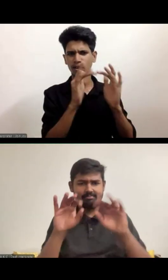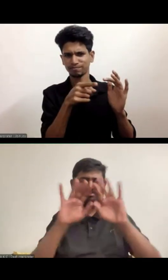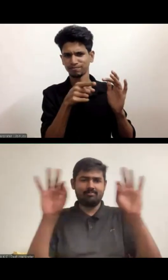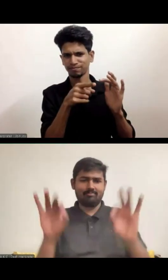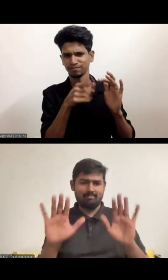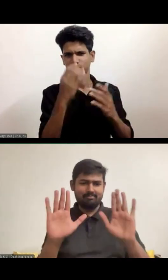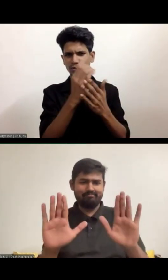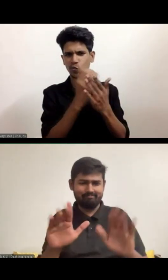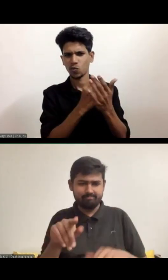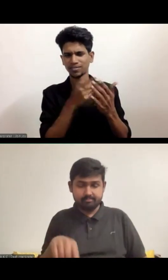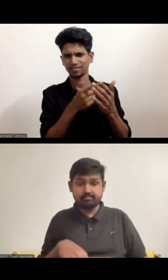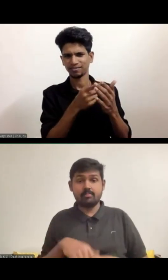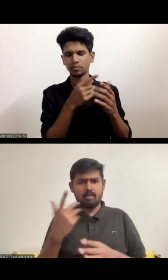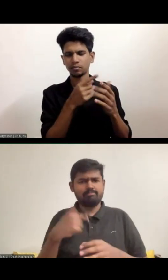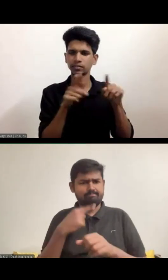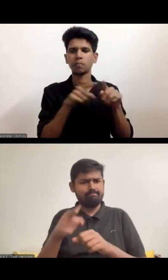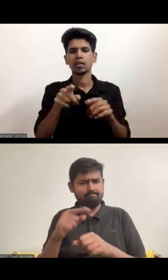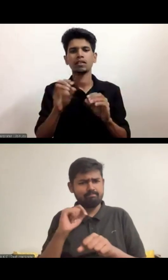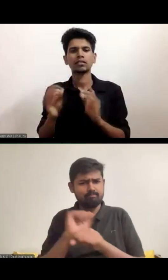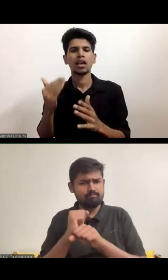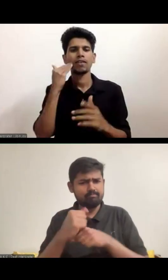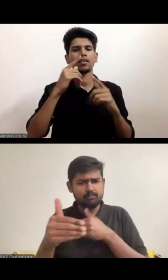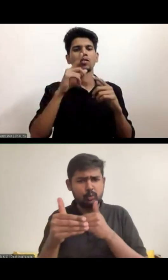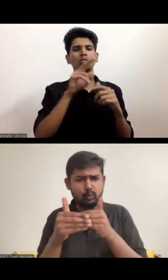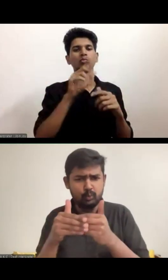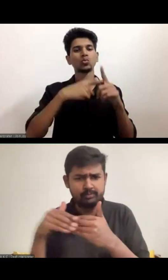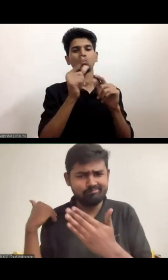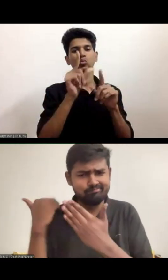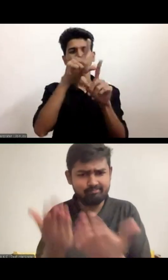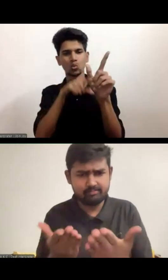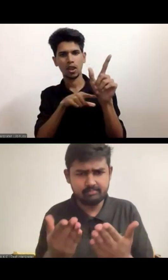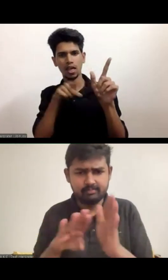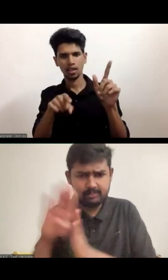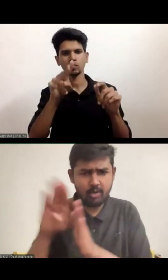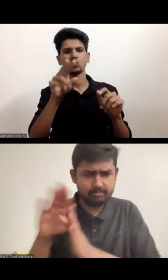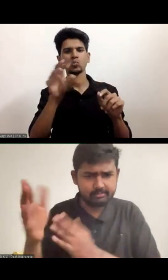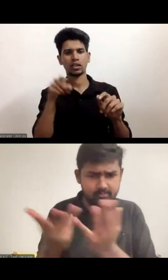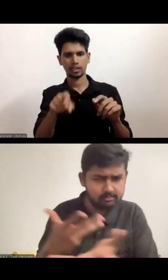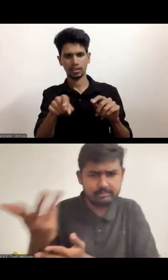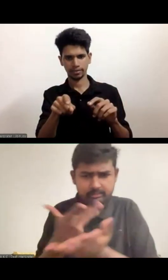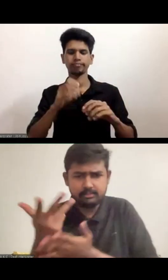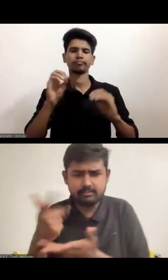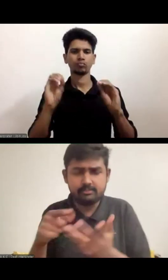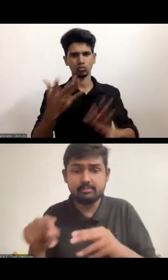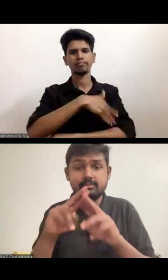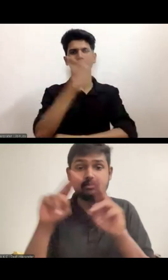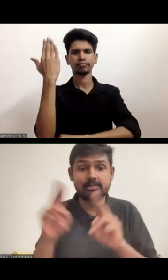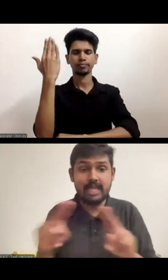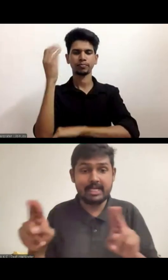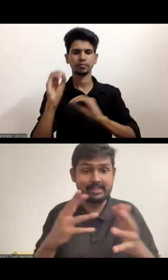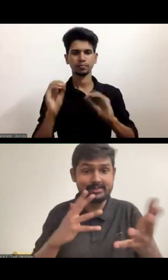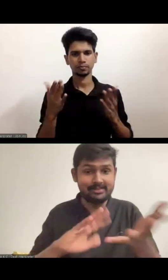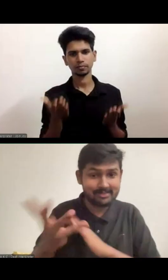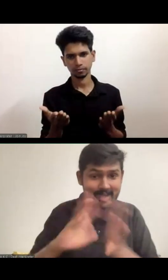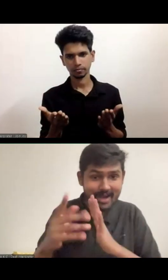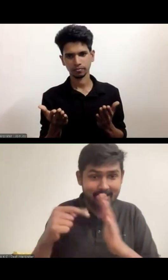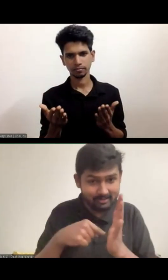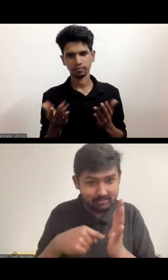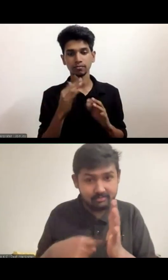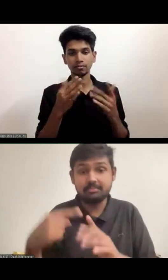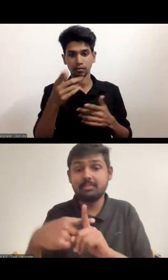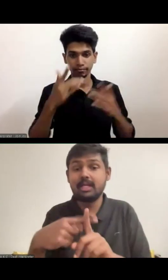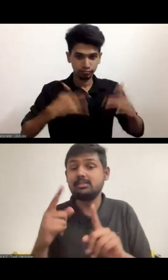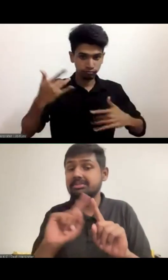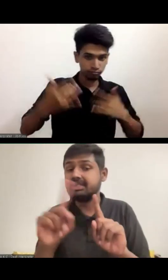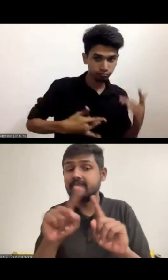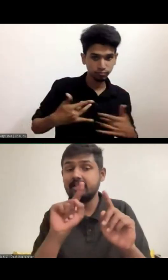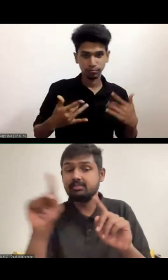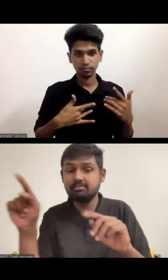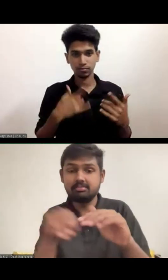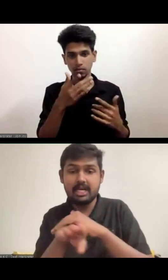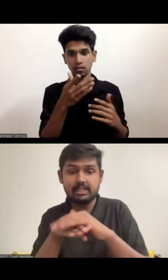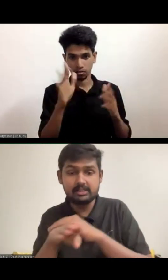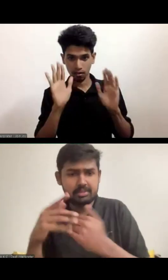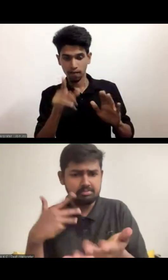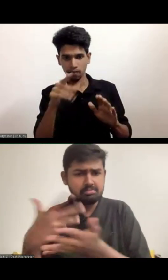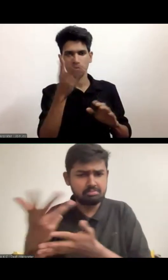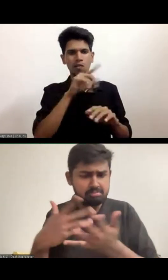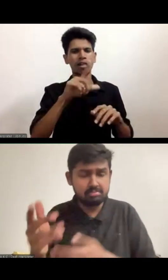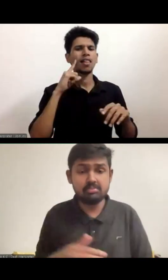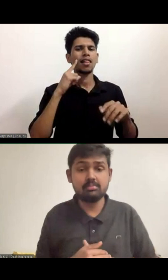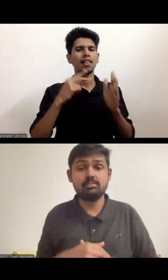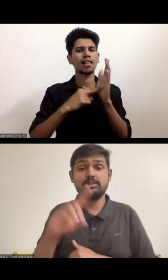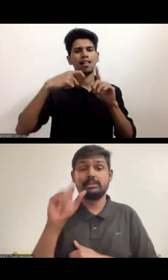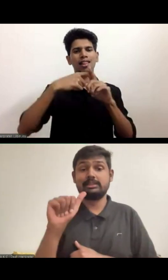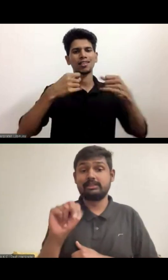And it is a four-week course with weekly interactive sessions.